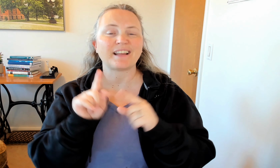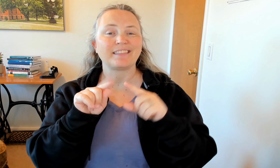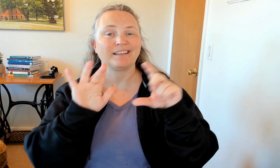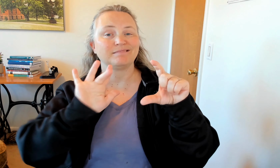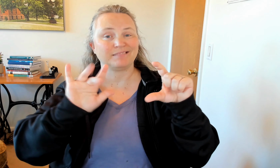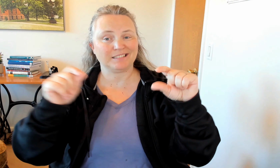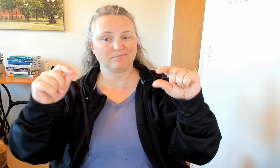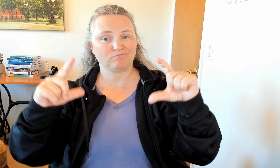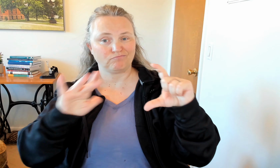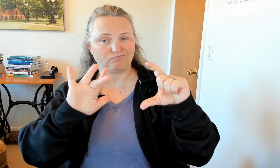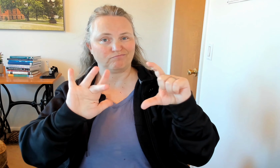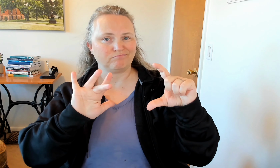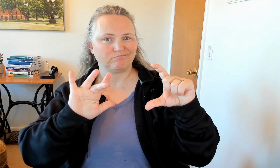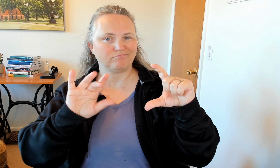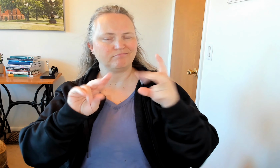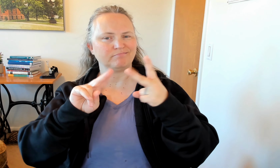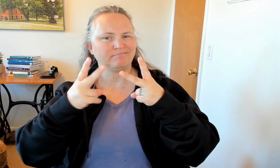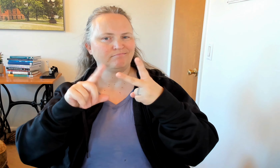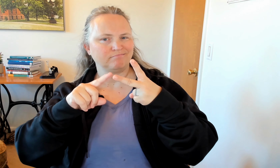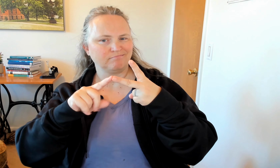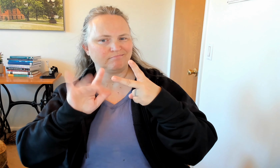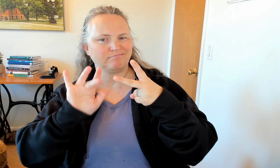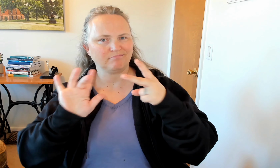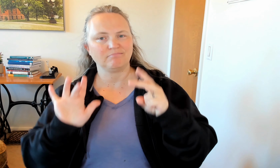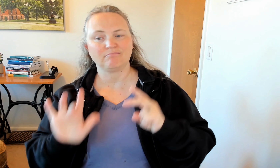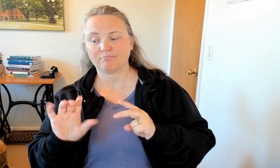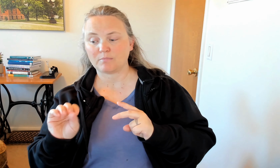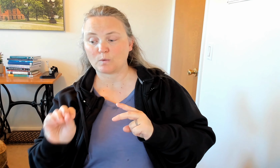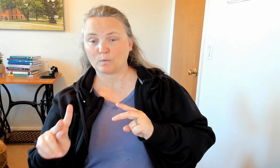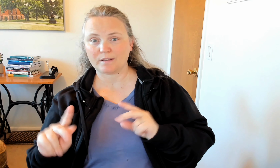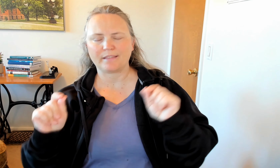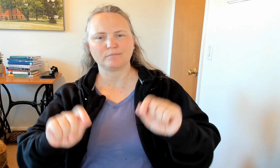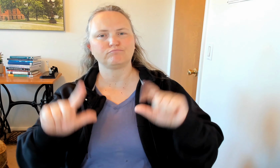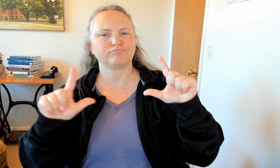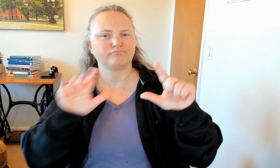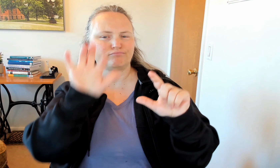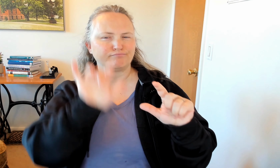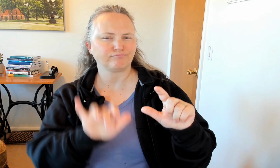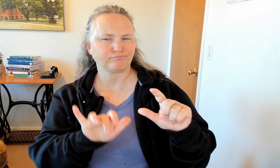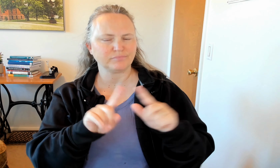Email. And then I would select the other option and click. Okay.